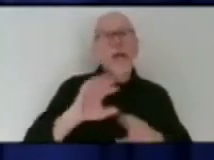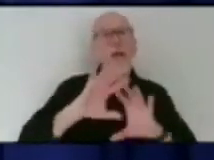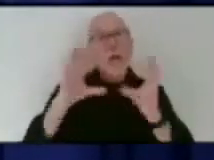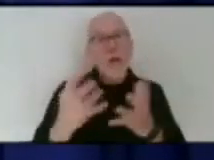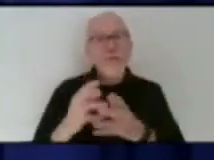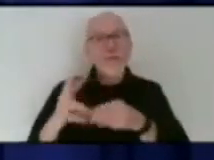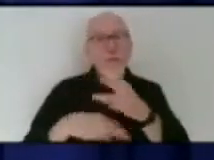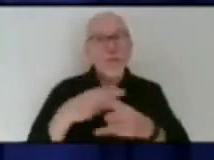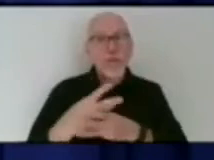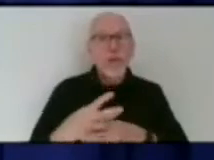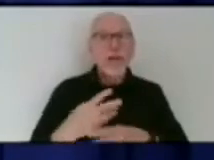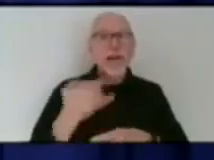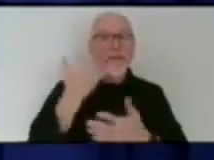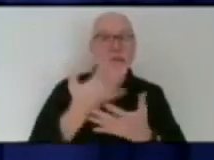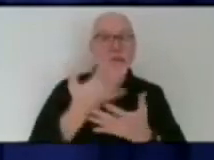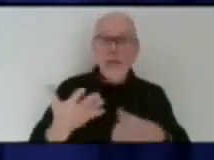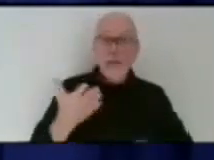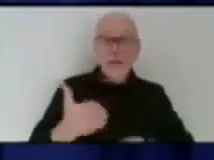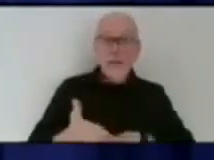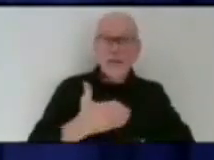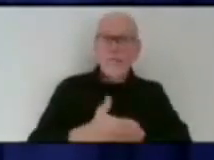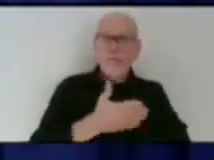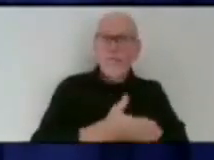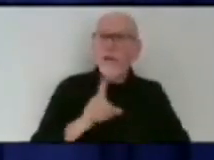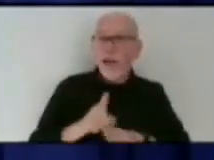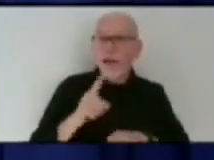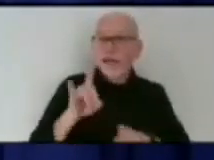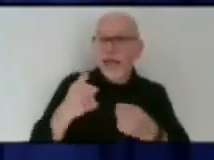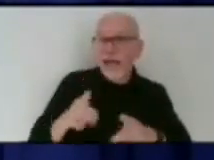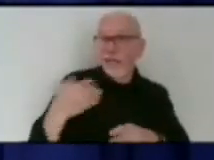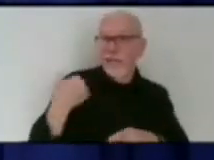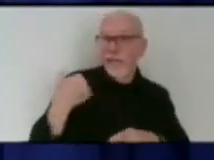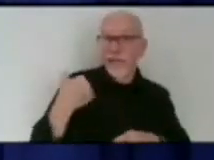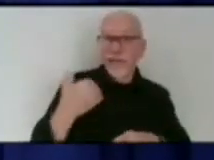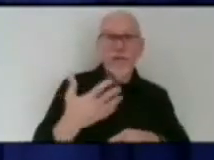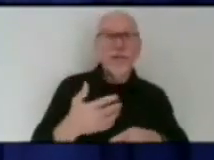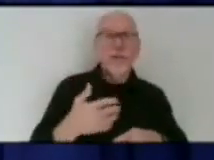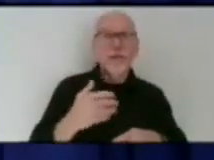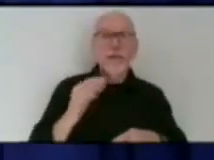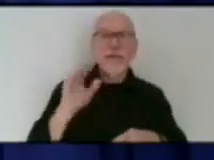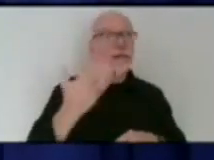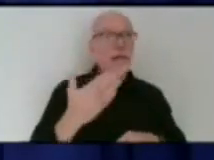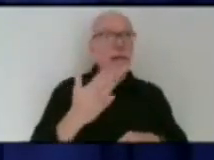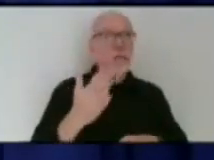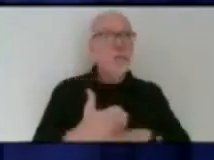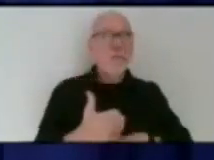better, like we saw not too long ago when when things got better even around